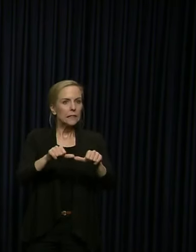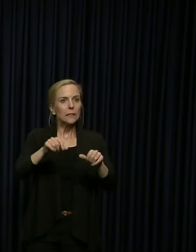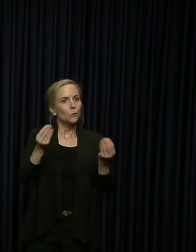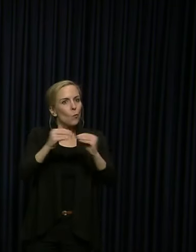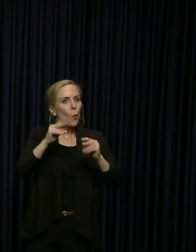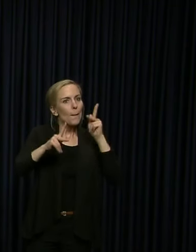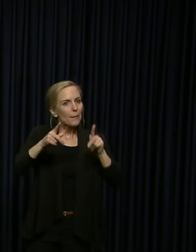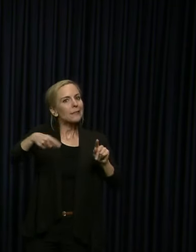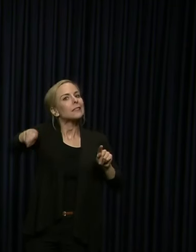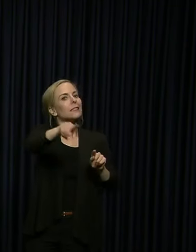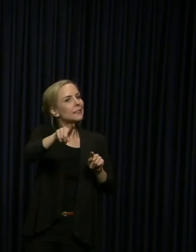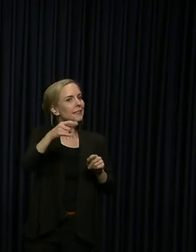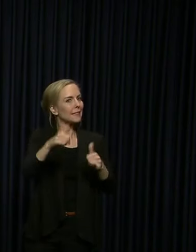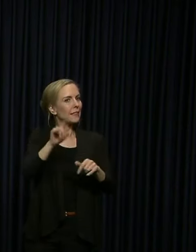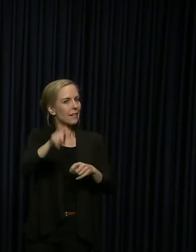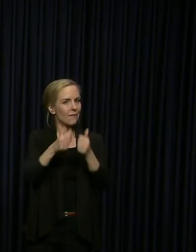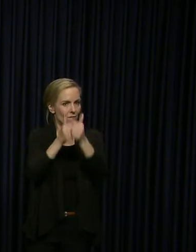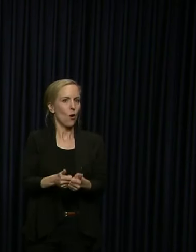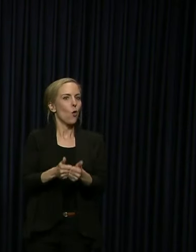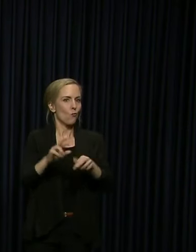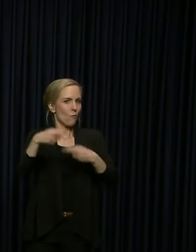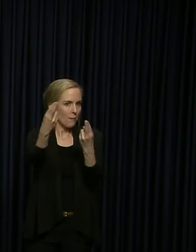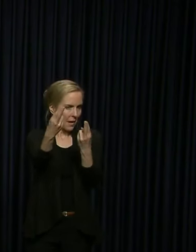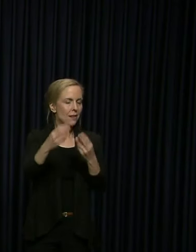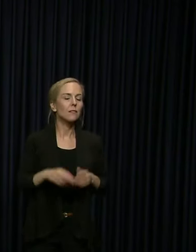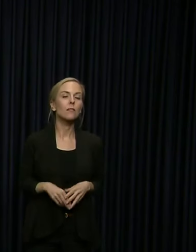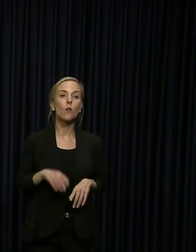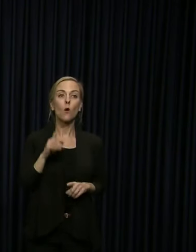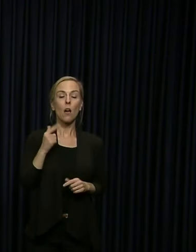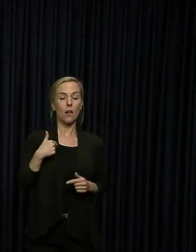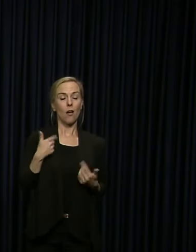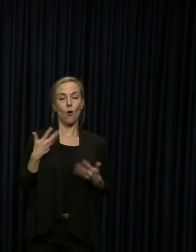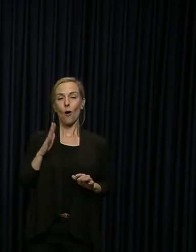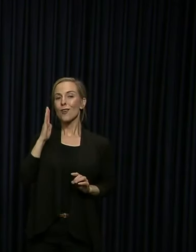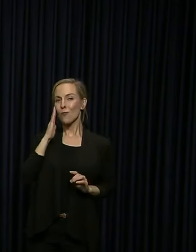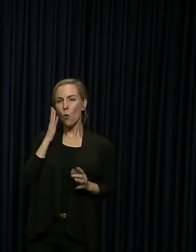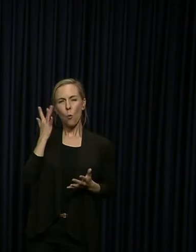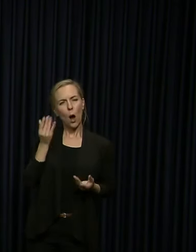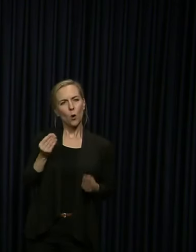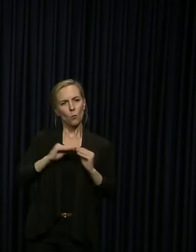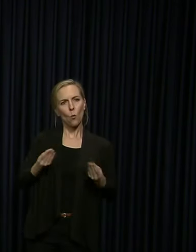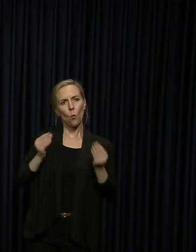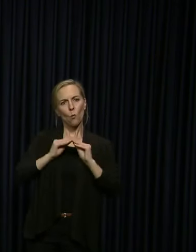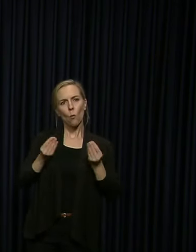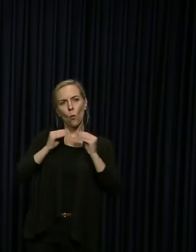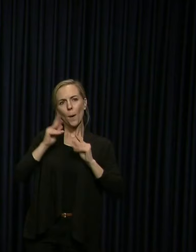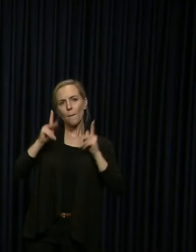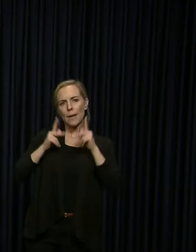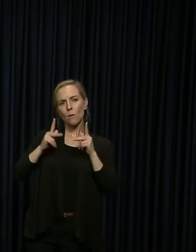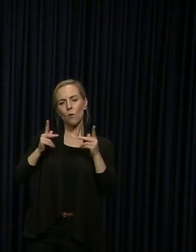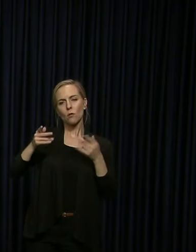ALL RIGHT. AGAIN, THIS IS A TOUGH TIME. IT'S A TIME WHERE WE HAVE A LOT